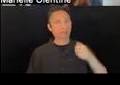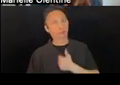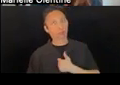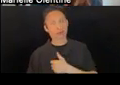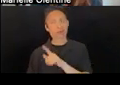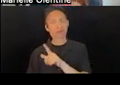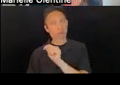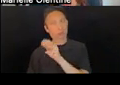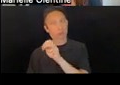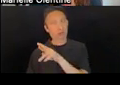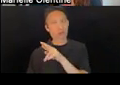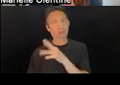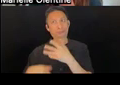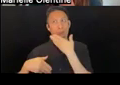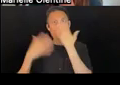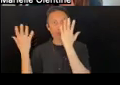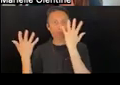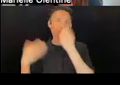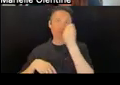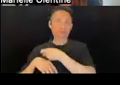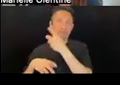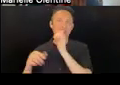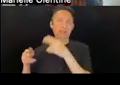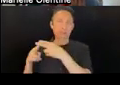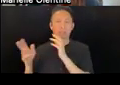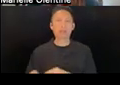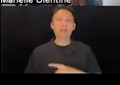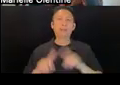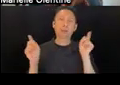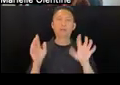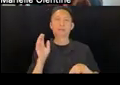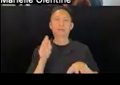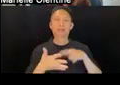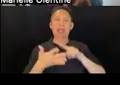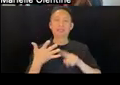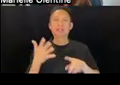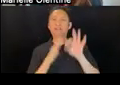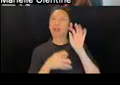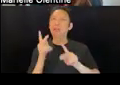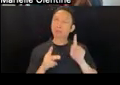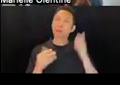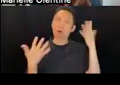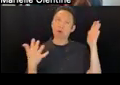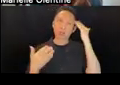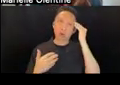them, because that is not a strategy that works out, because also, the little advice that you get along